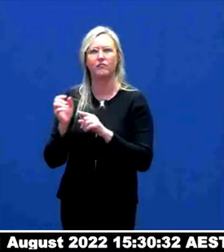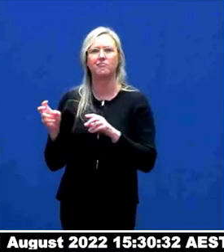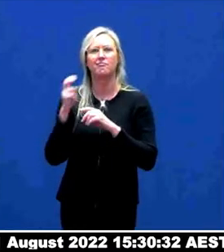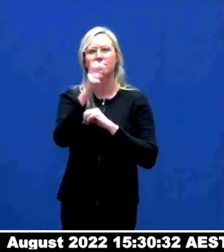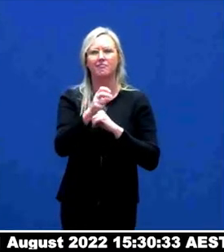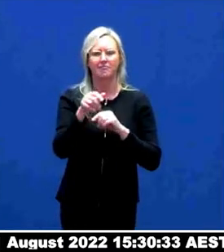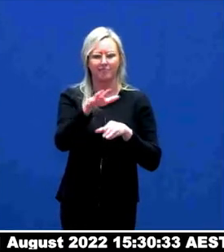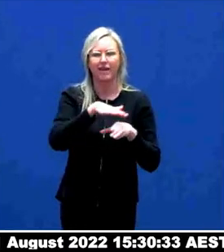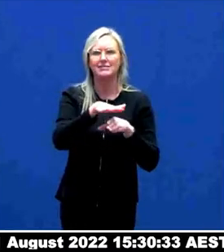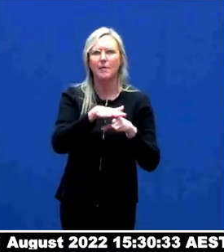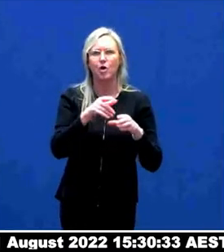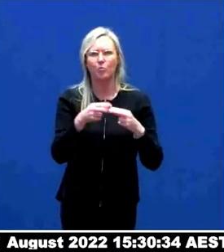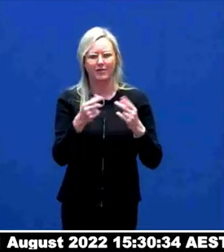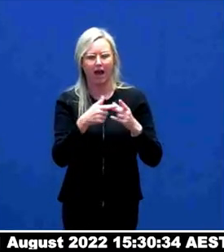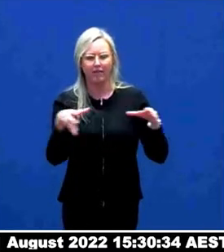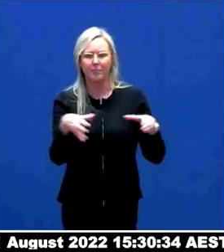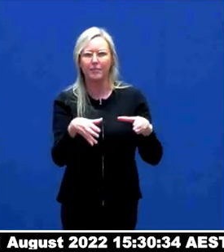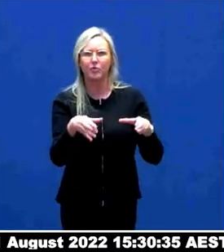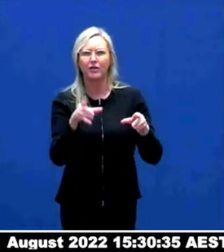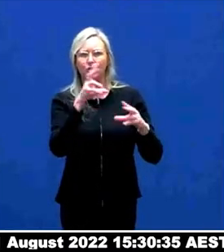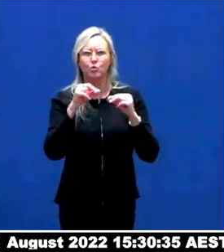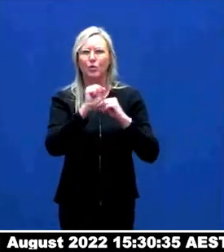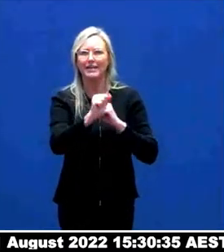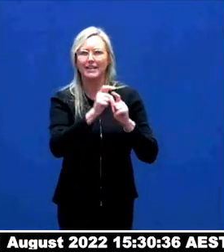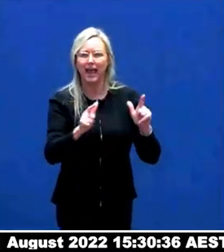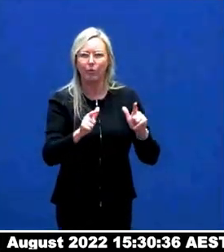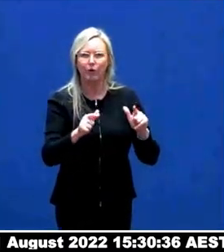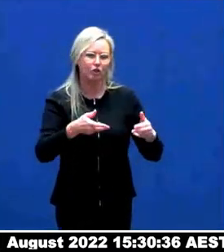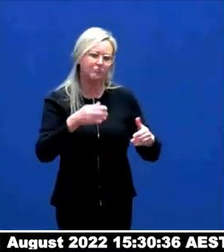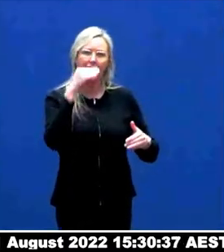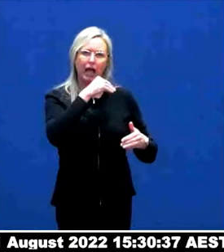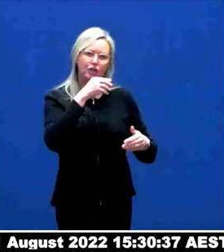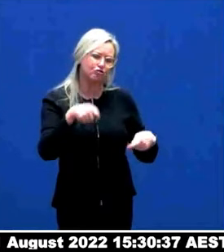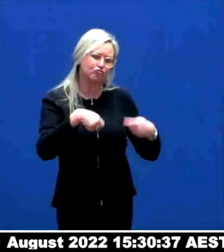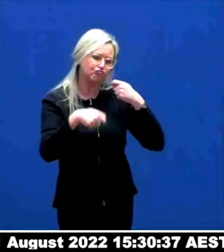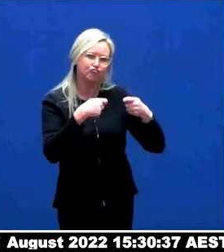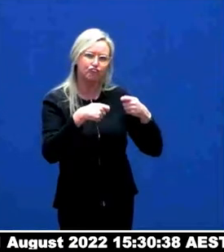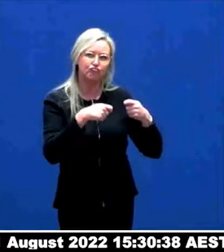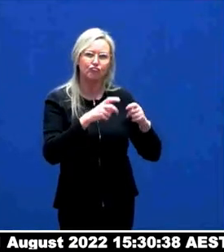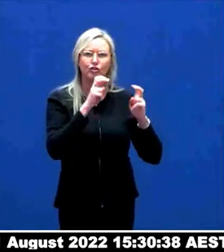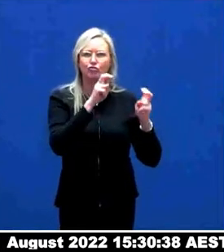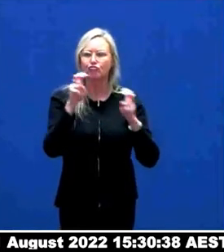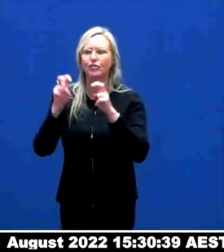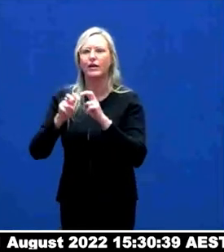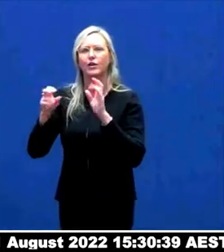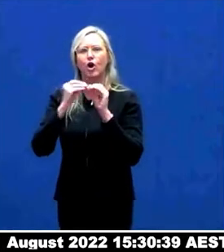people, talks language, has a nice little lunch, goes to the Bondi, you know, takes advantage of this beautiful city.